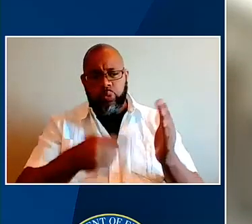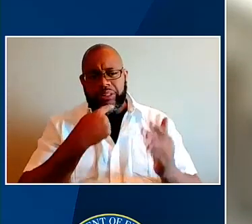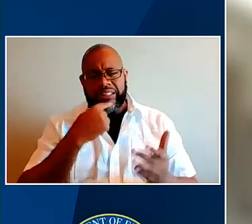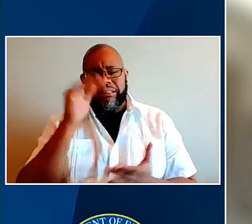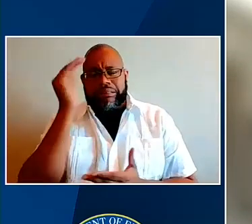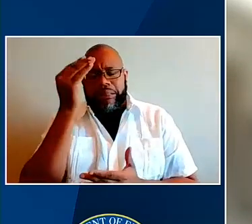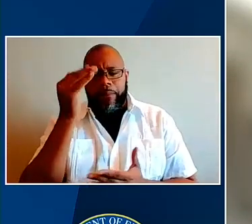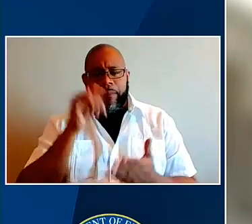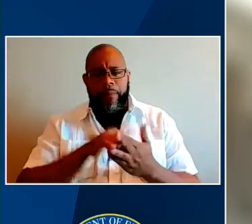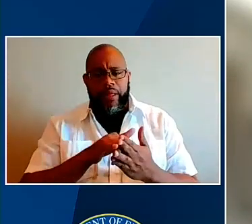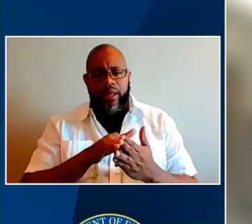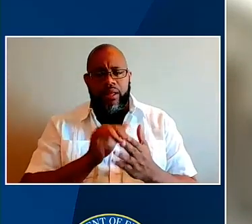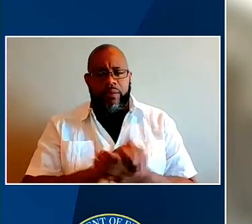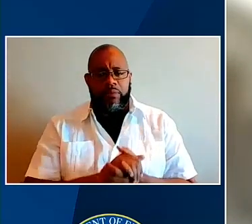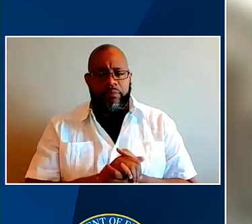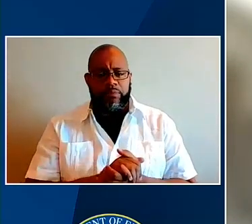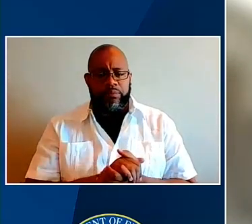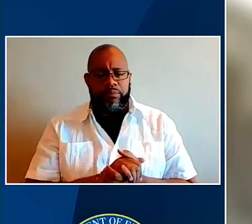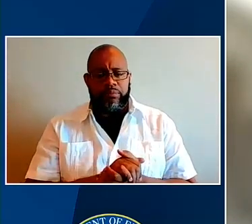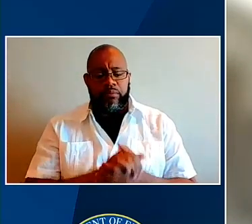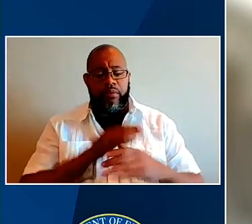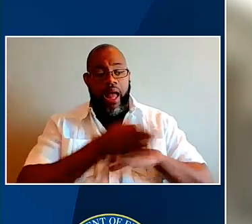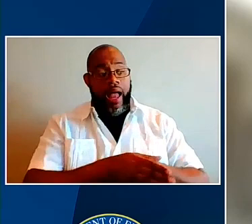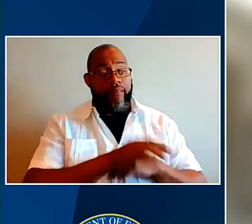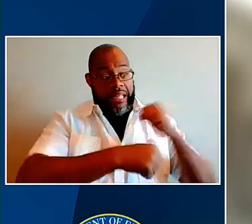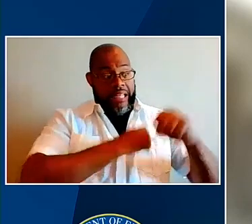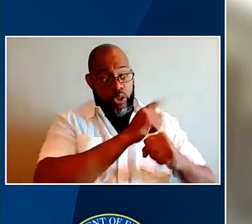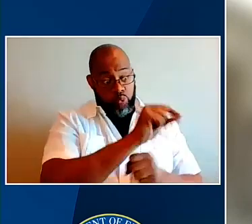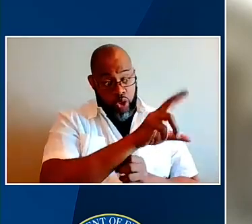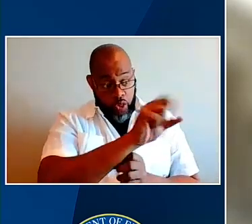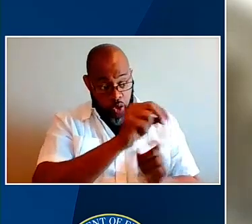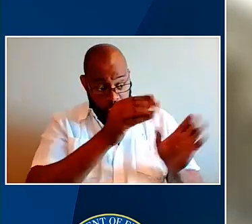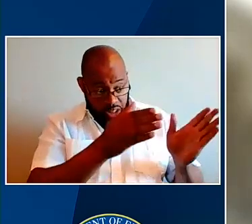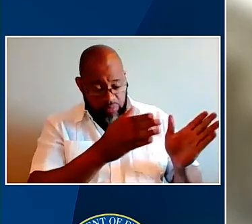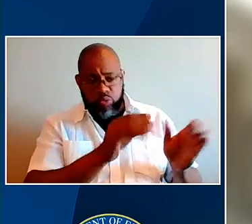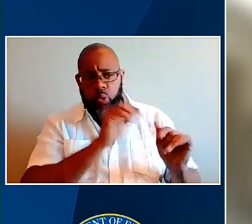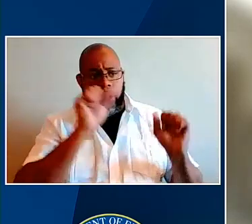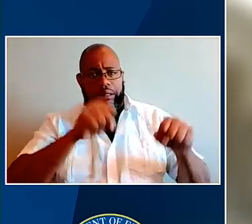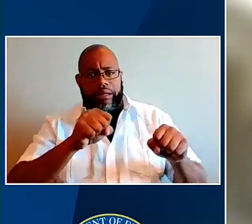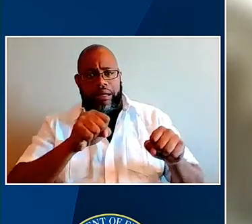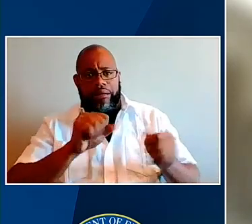be that after 2030, no one can be exempt after that.